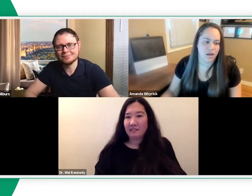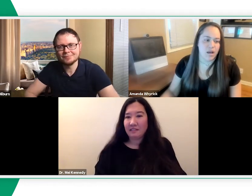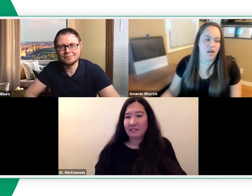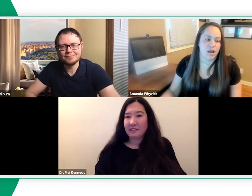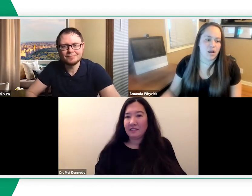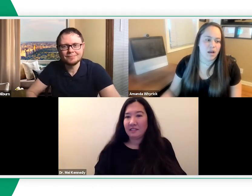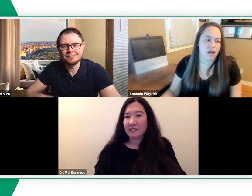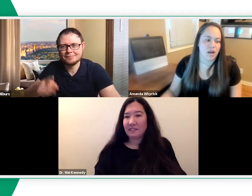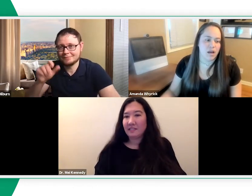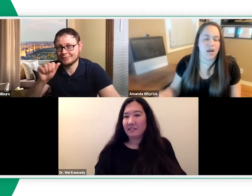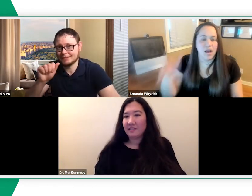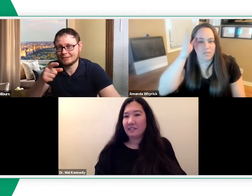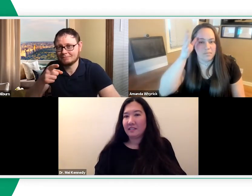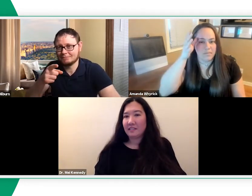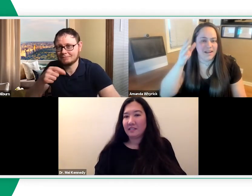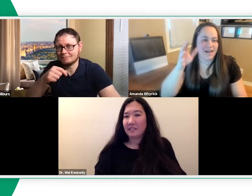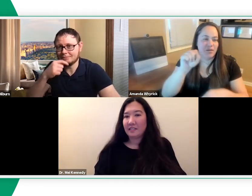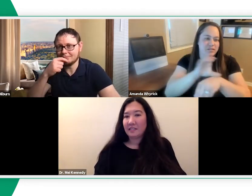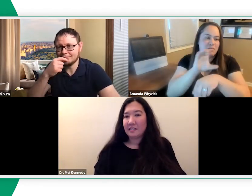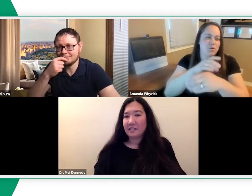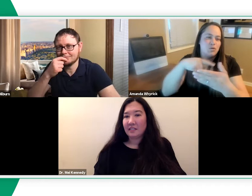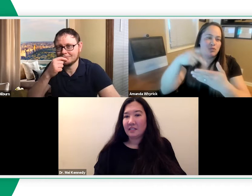went on. Amanda? >>AMANDA WHYRICK: My dad was a computer programmer.